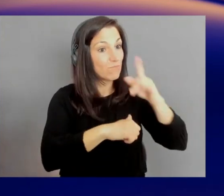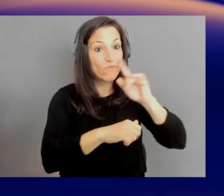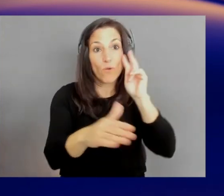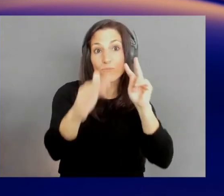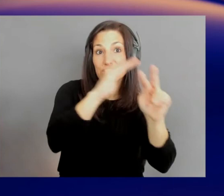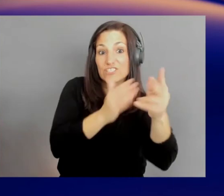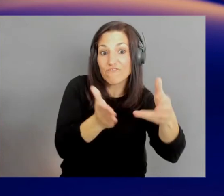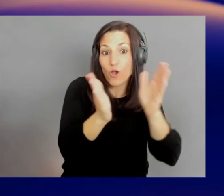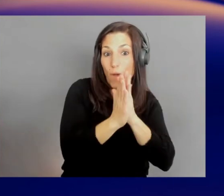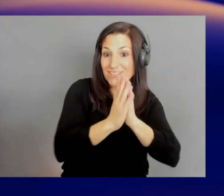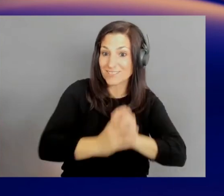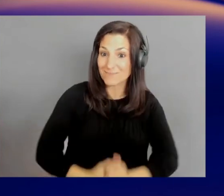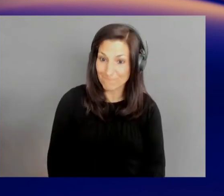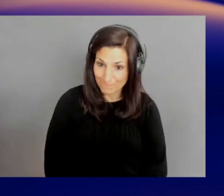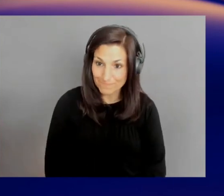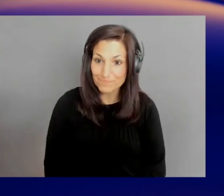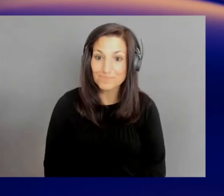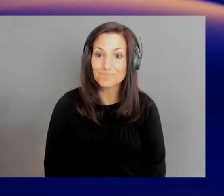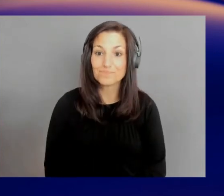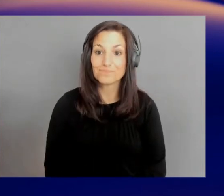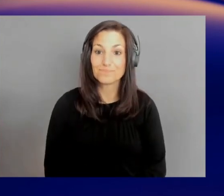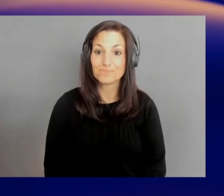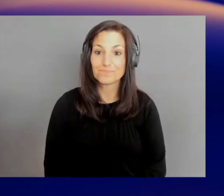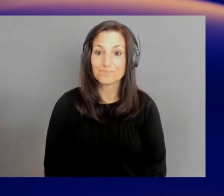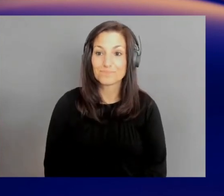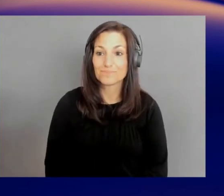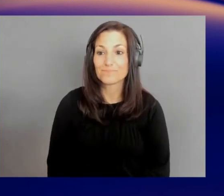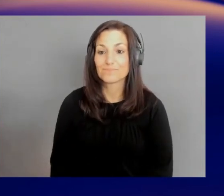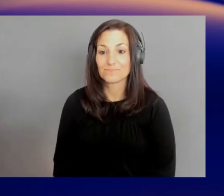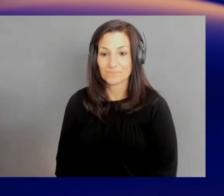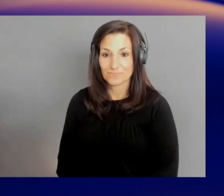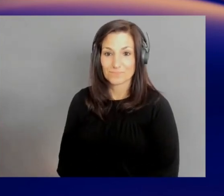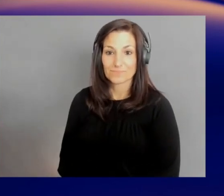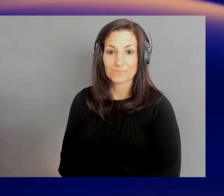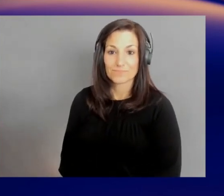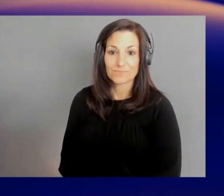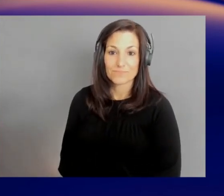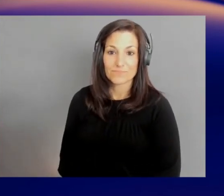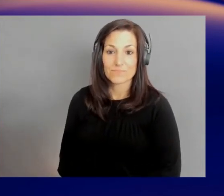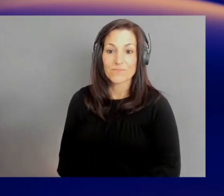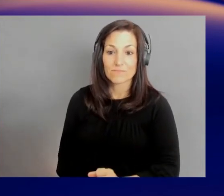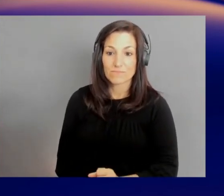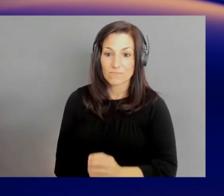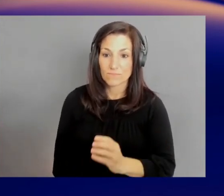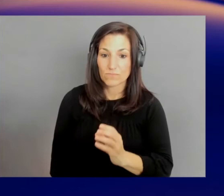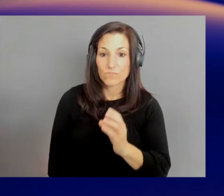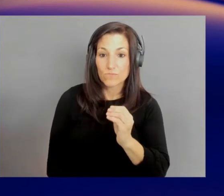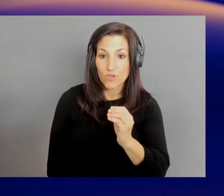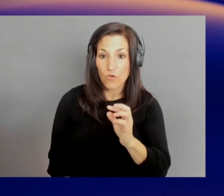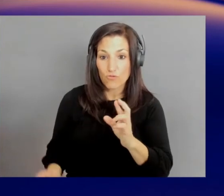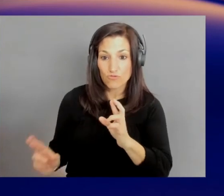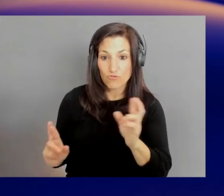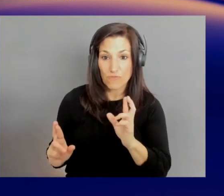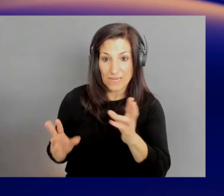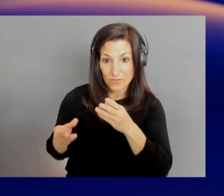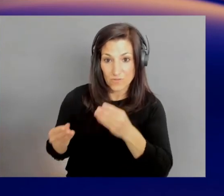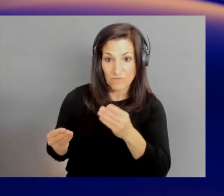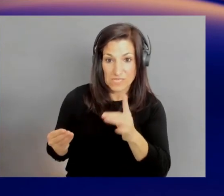And so at that point you were you you're really just ready to start feeding it data? Yep, exactly. That's super cool. Yep. I think that was easy enough you could have done it.